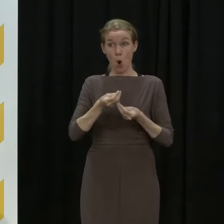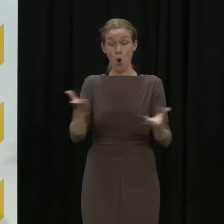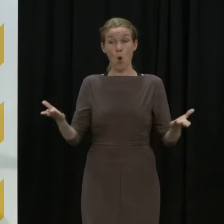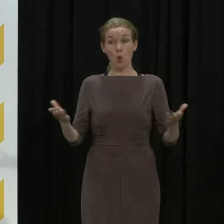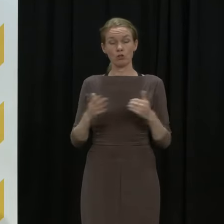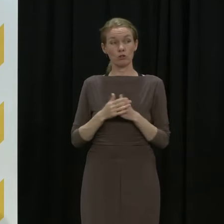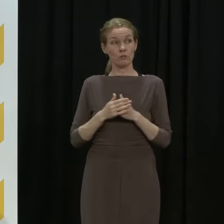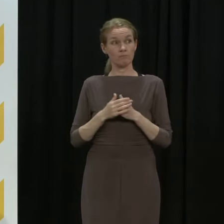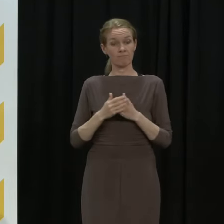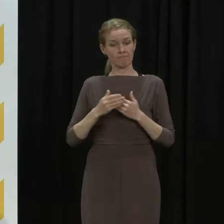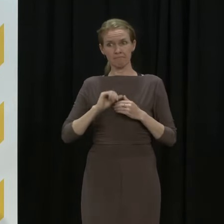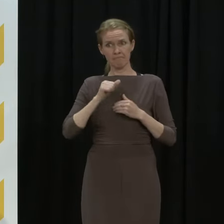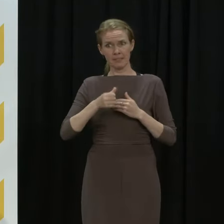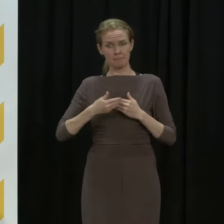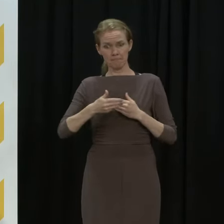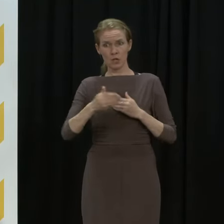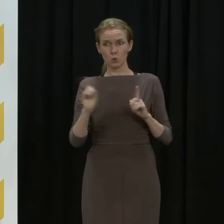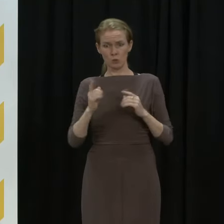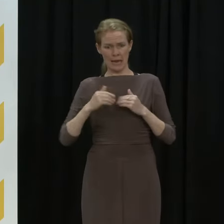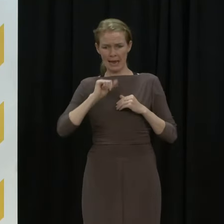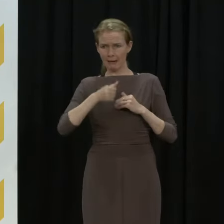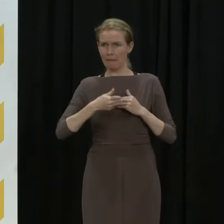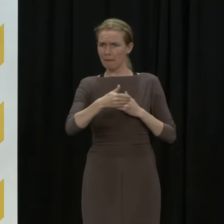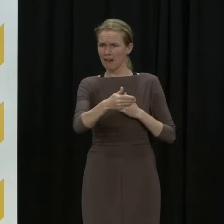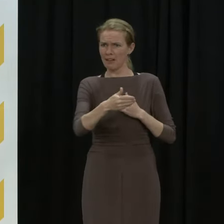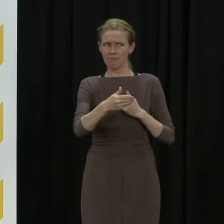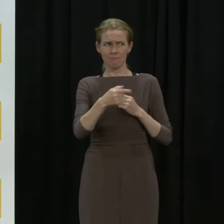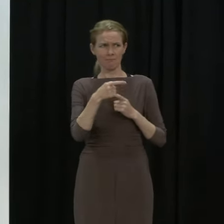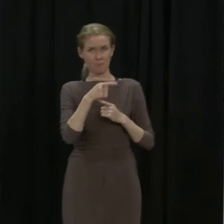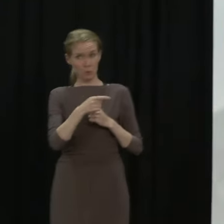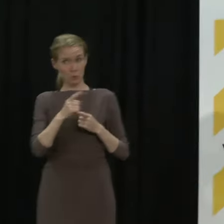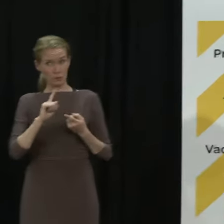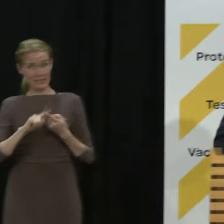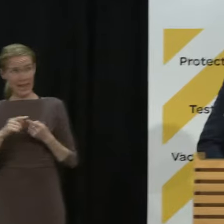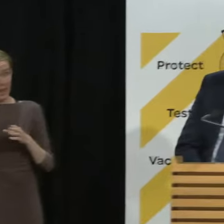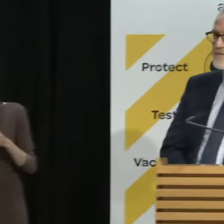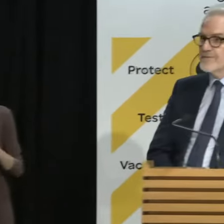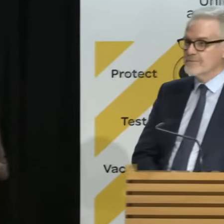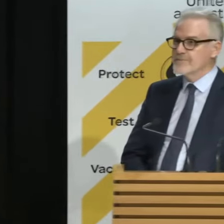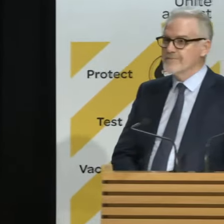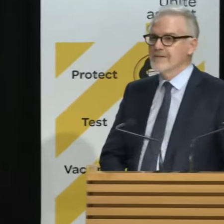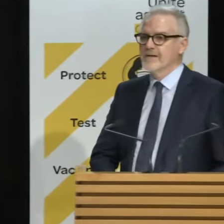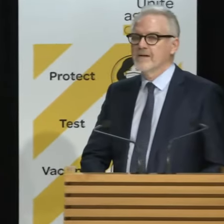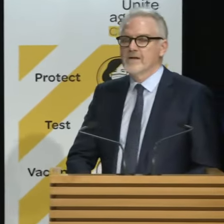You have delivered the